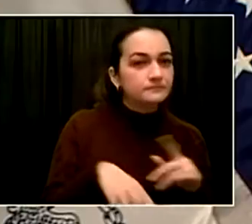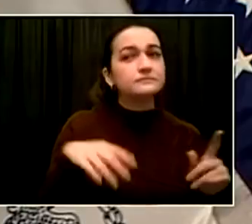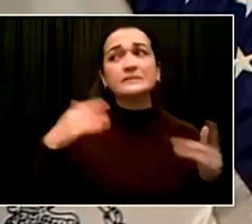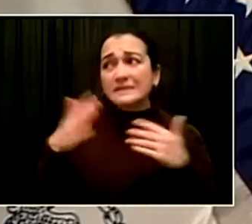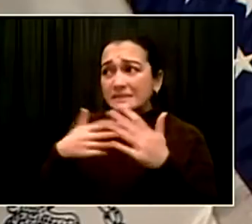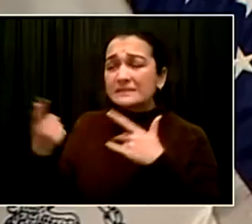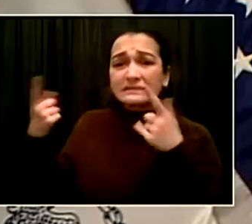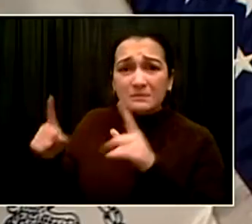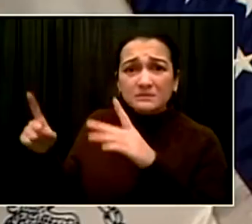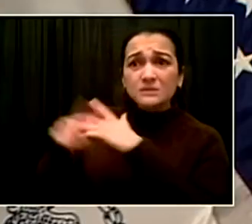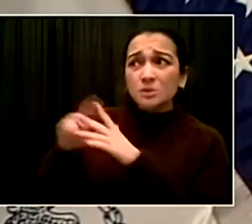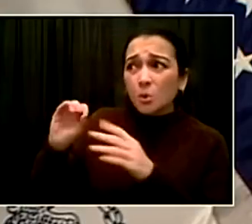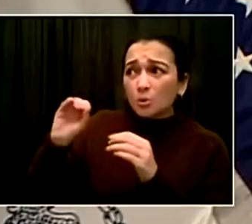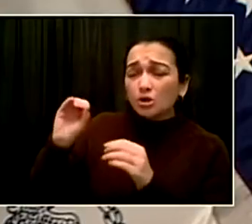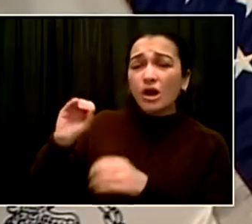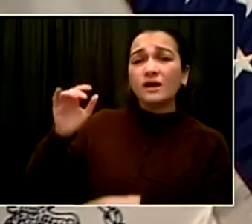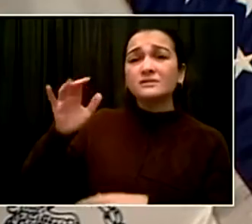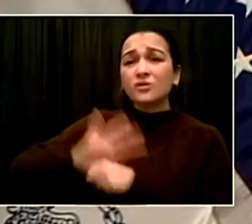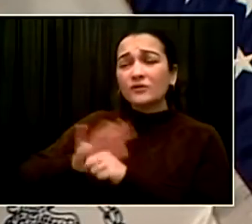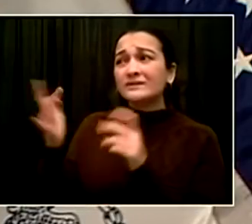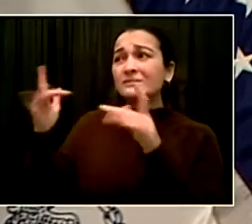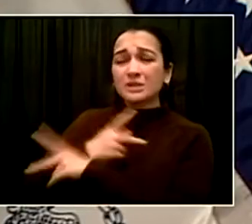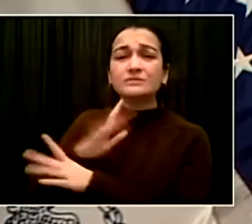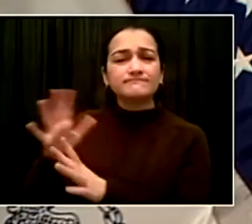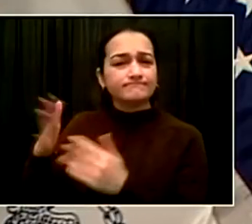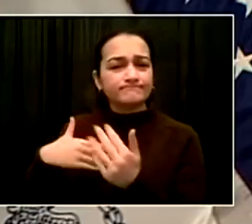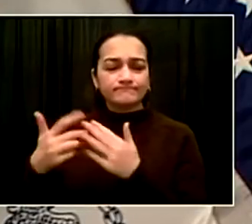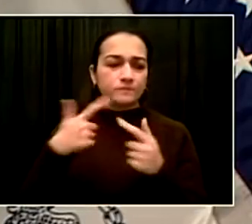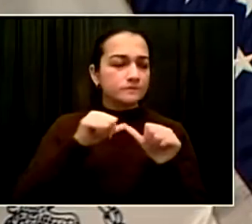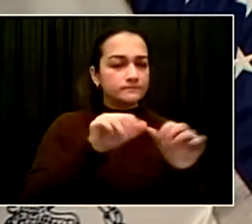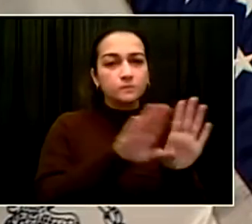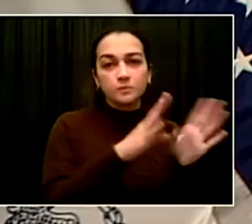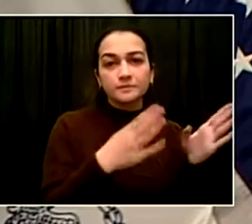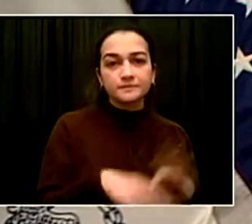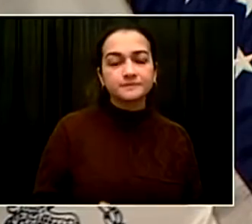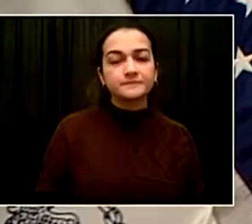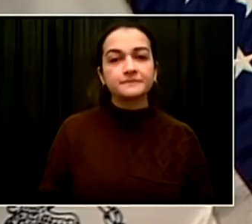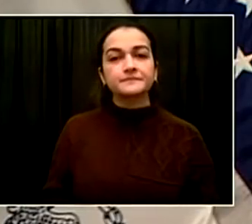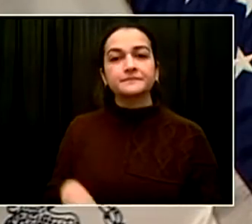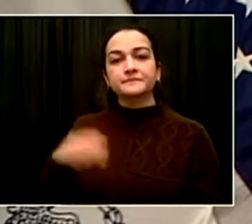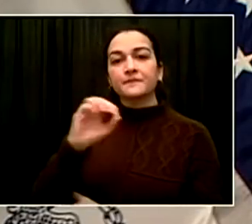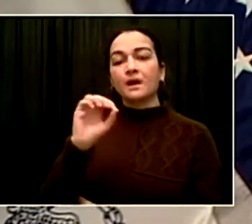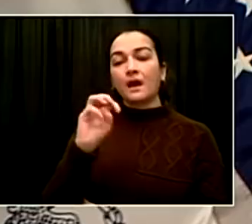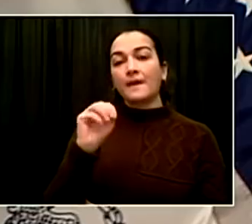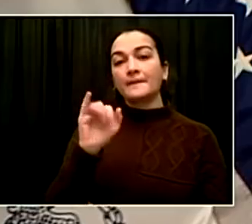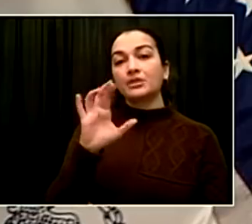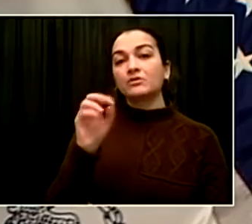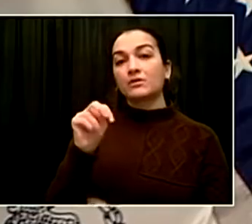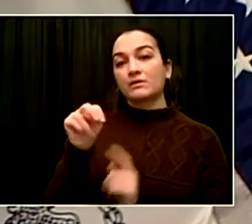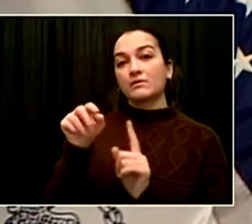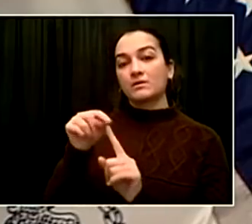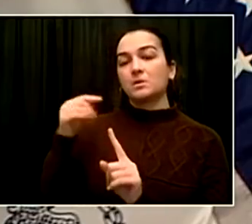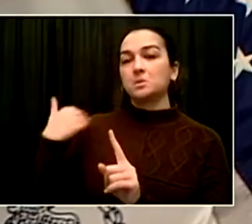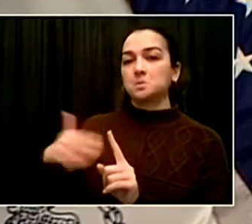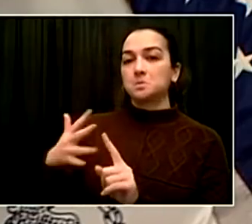SCHOOL BACK OF THE LAST TWO SEPTEMBERS WHILE DEALING WITH, IN MANY WAYS, RATER CHALLENGES THAN WHAT WE ARE SEEING HERE.